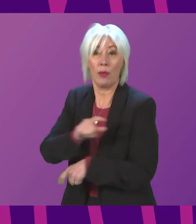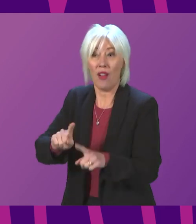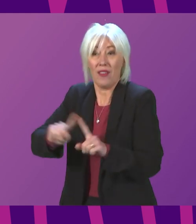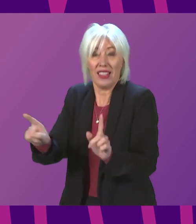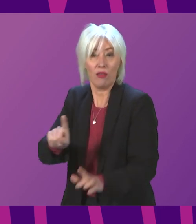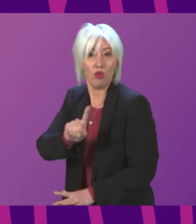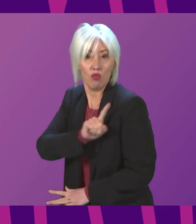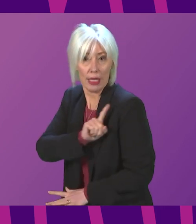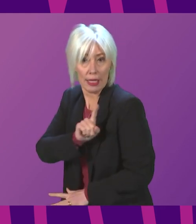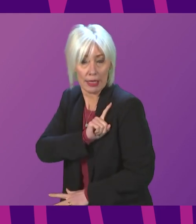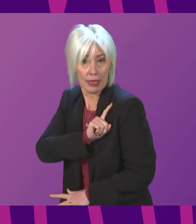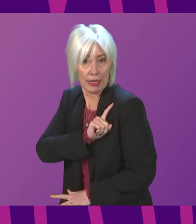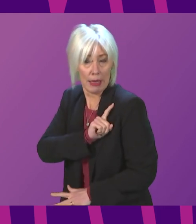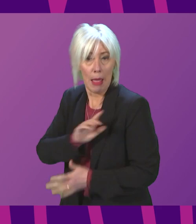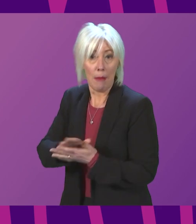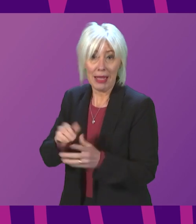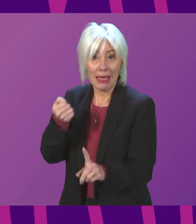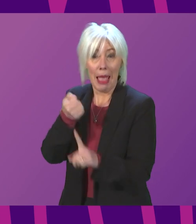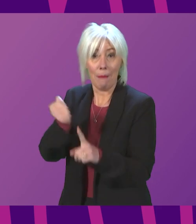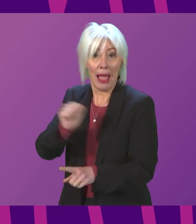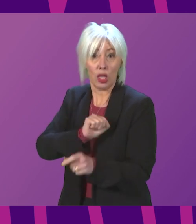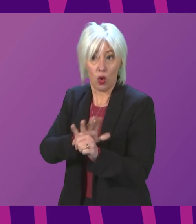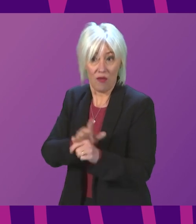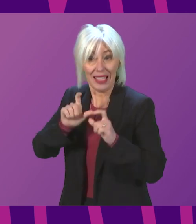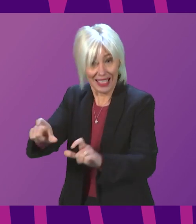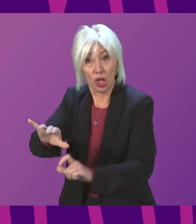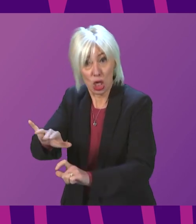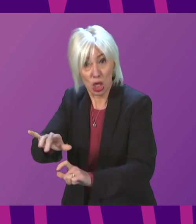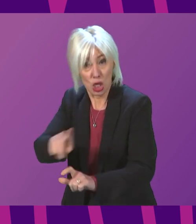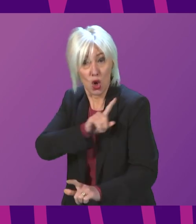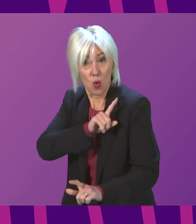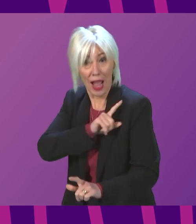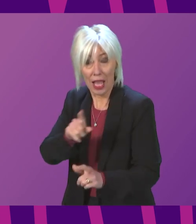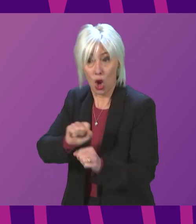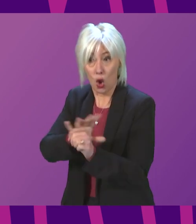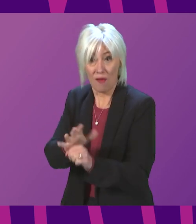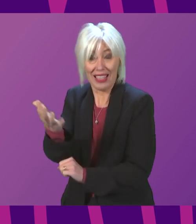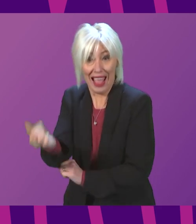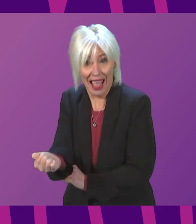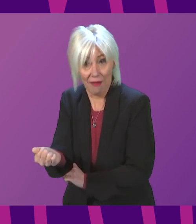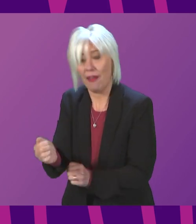away the impact of Covid. The fact that they have Covid means that there must be special